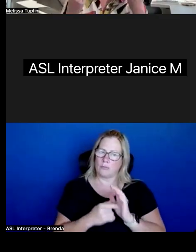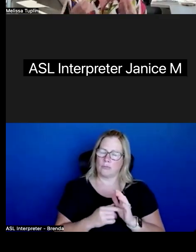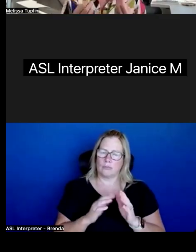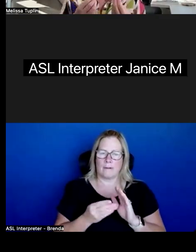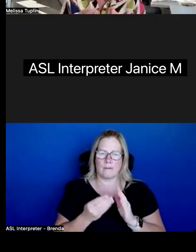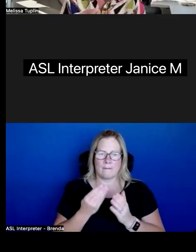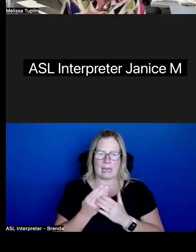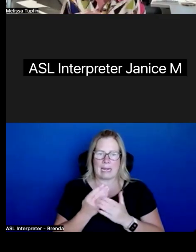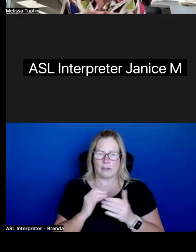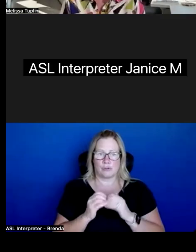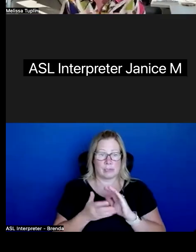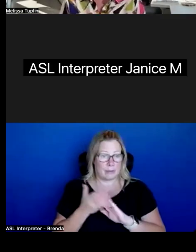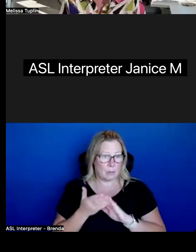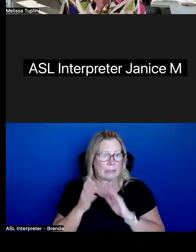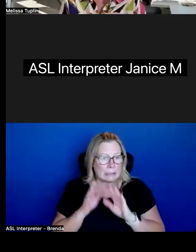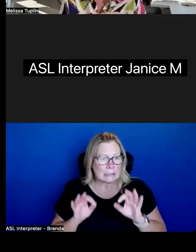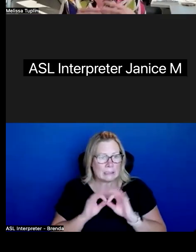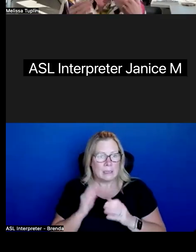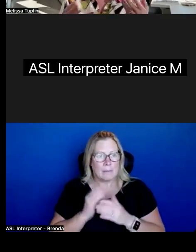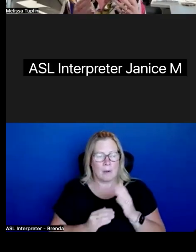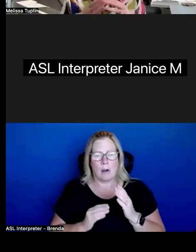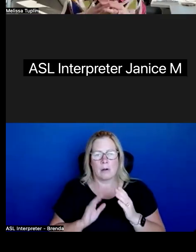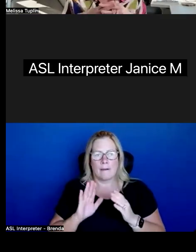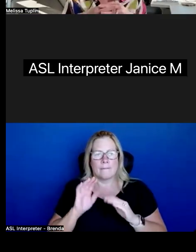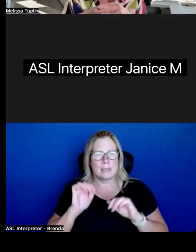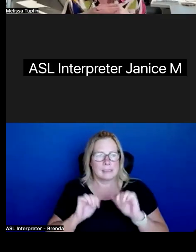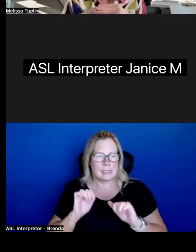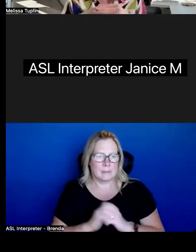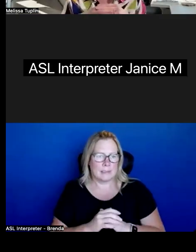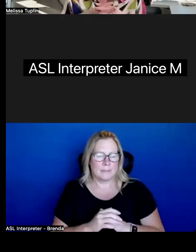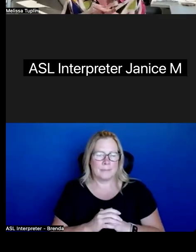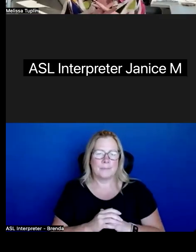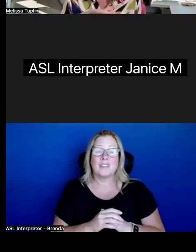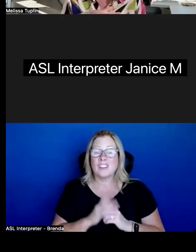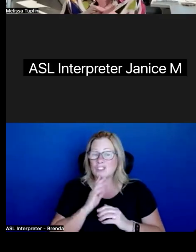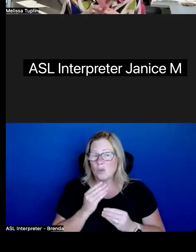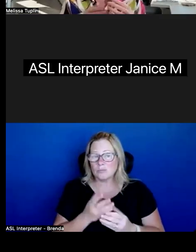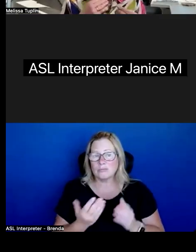are a really important part of the assessment. So again, feel free to use the support material to